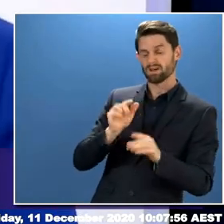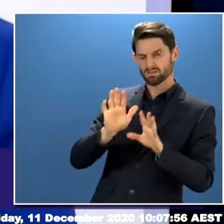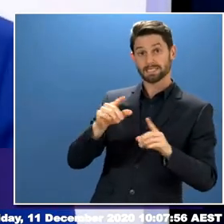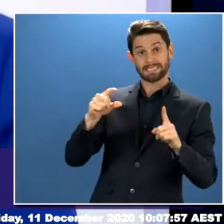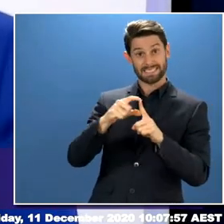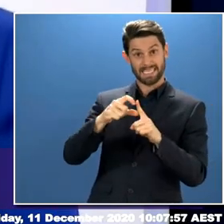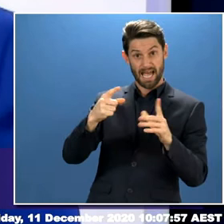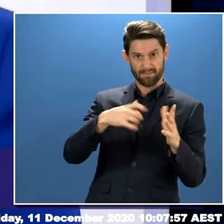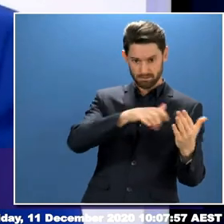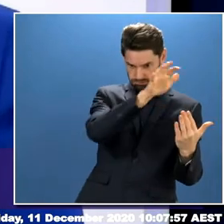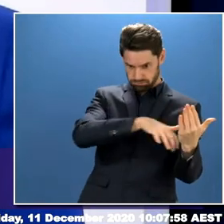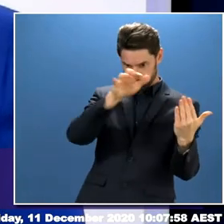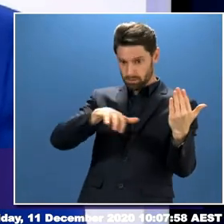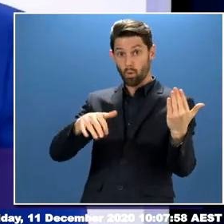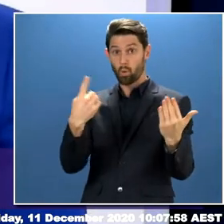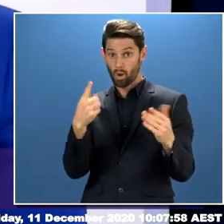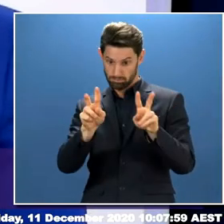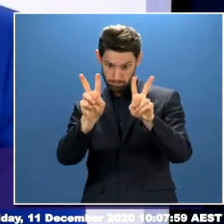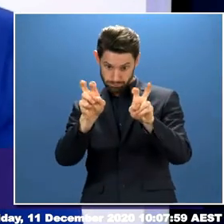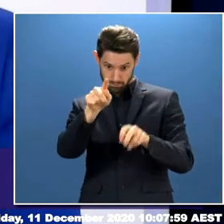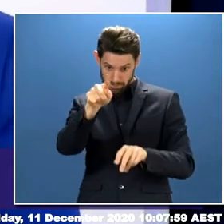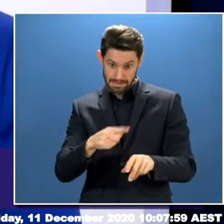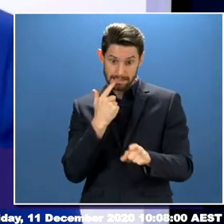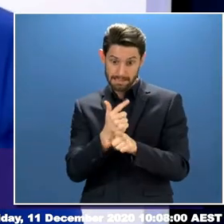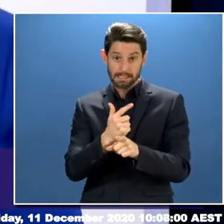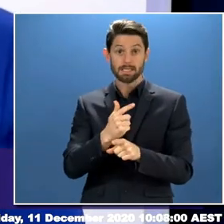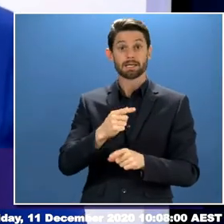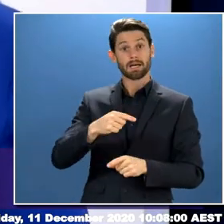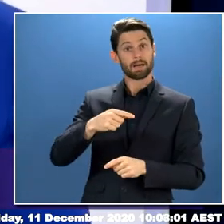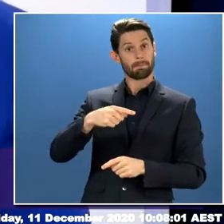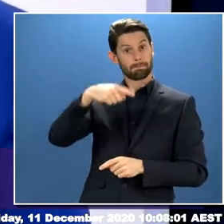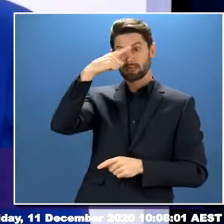that says there is going to will areas of public life where doing